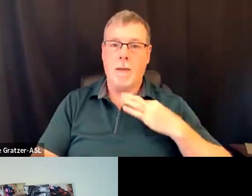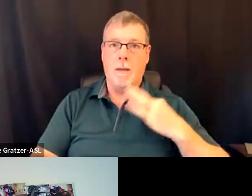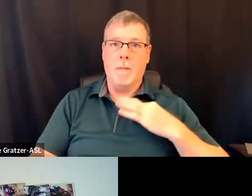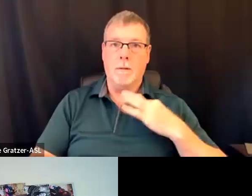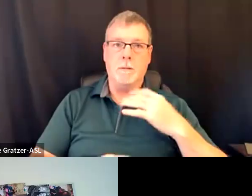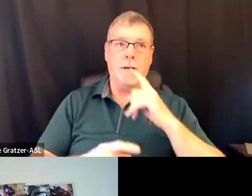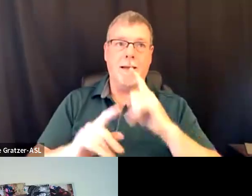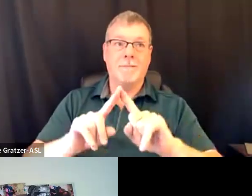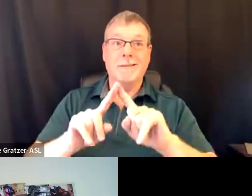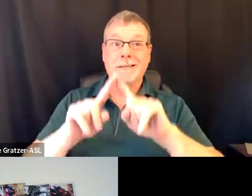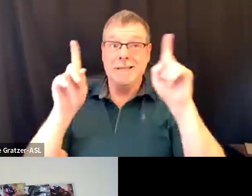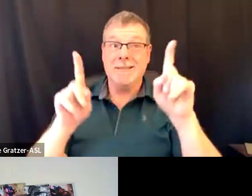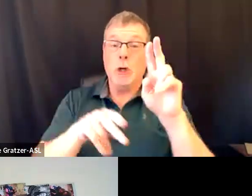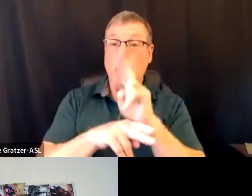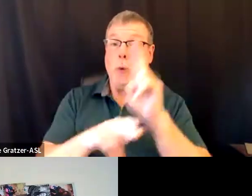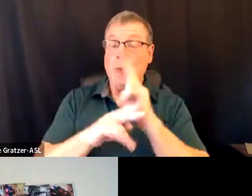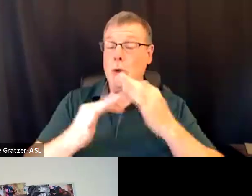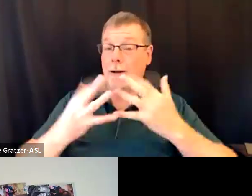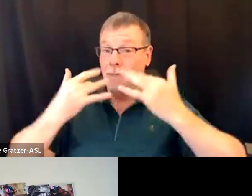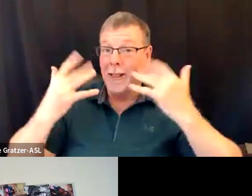have a different user-friendliness or accessibility.